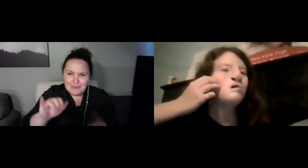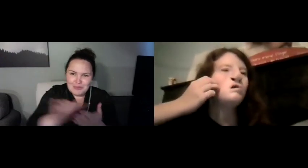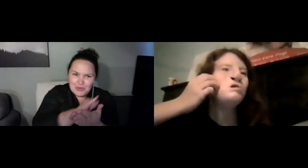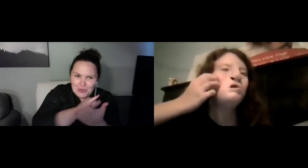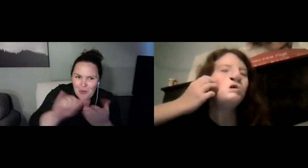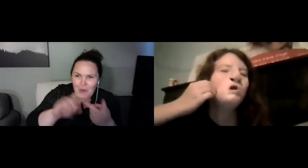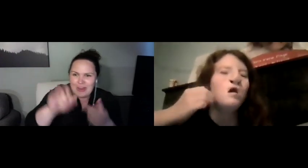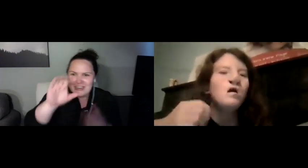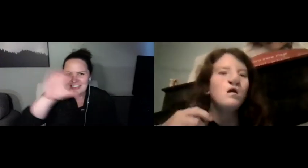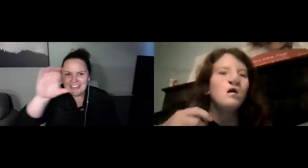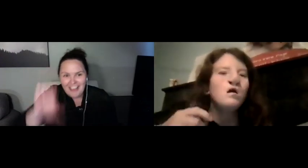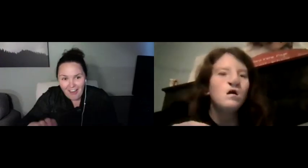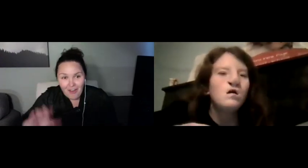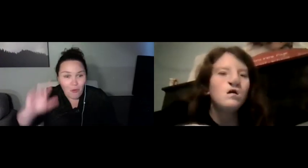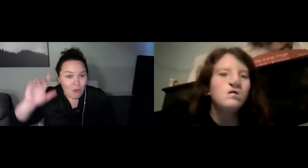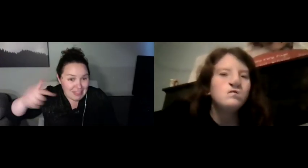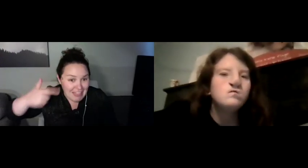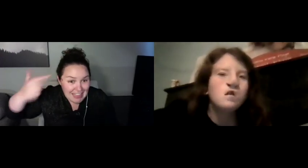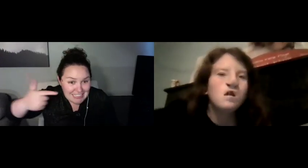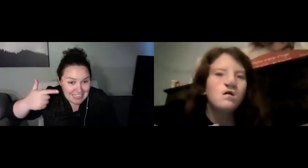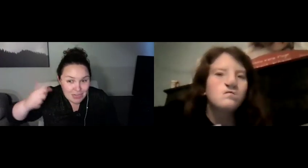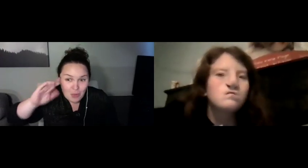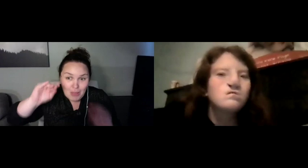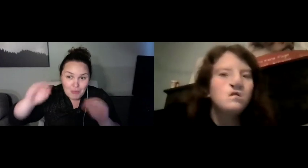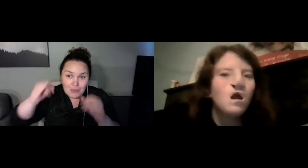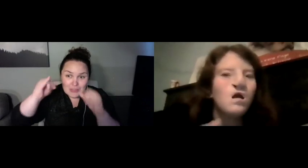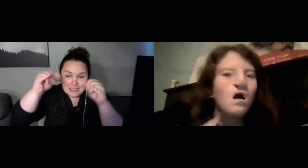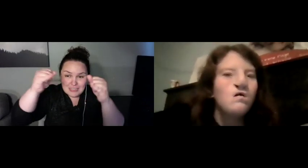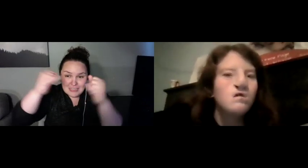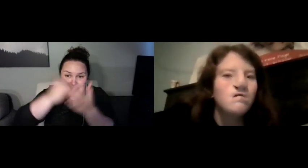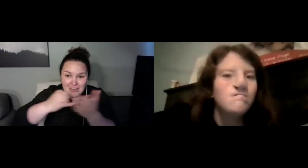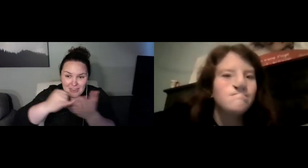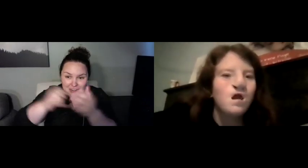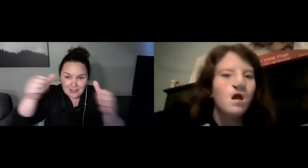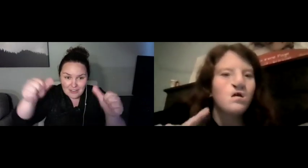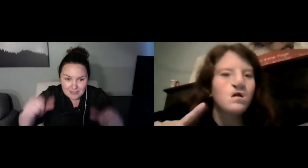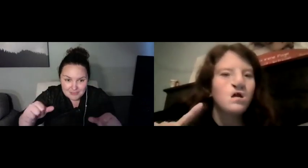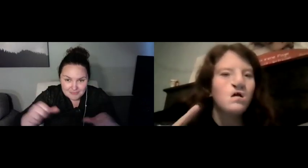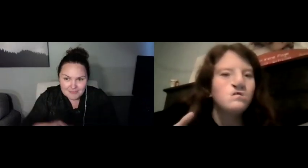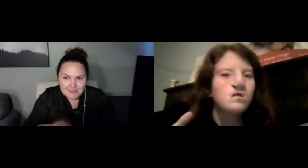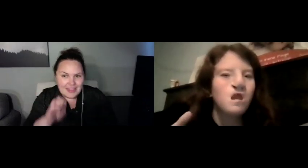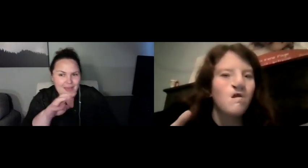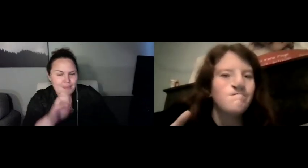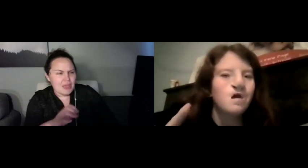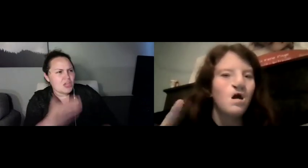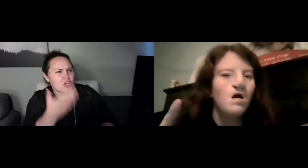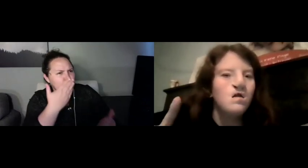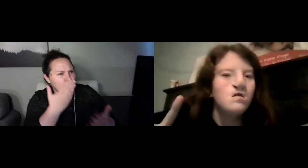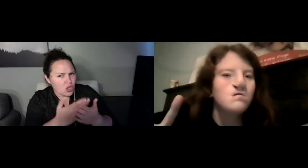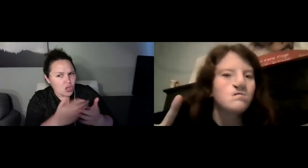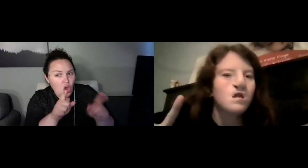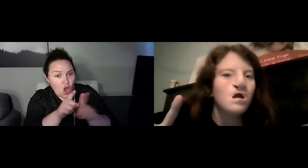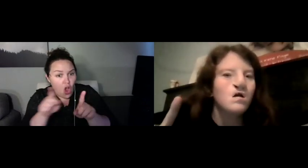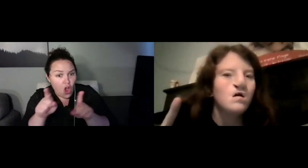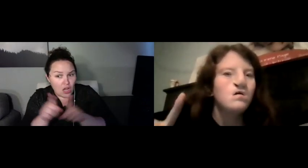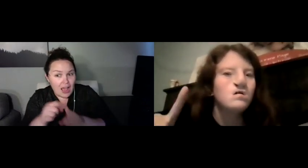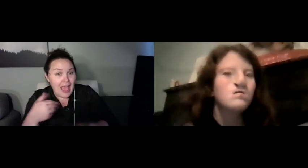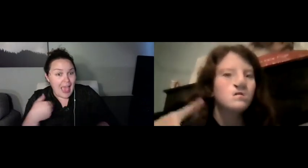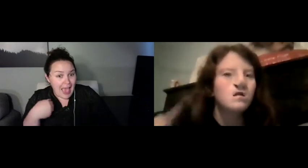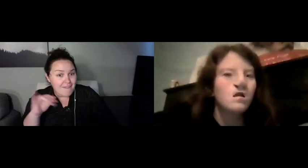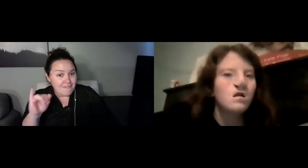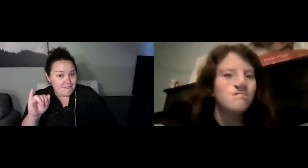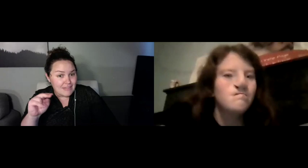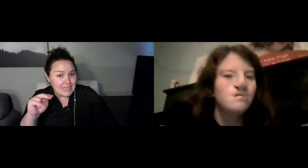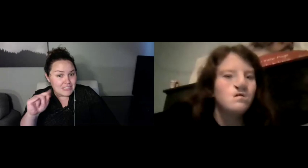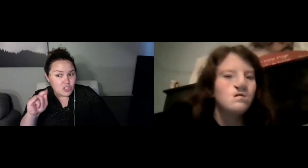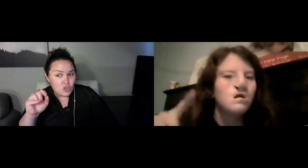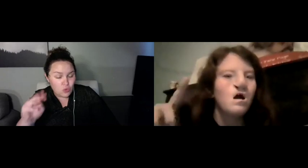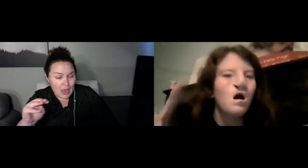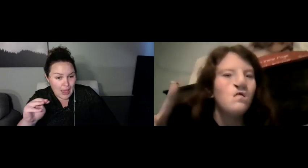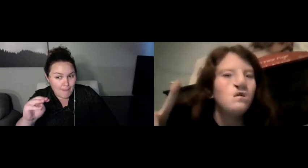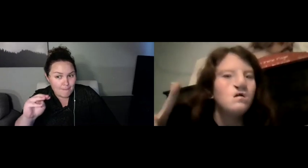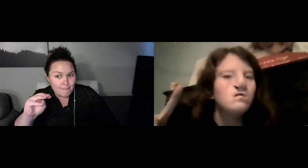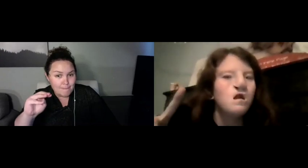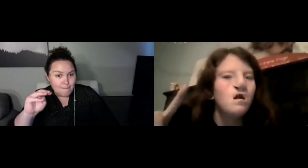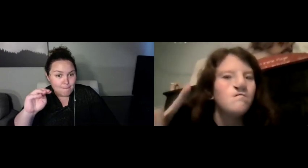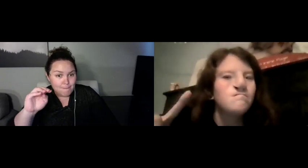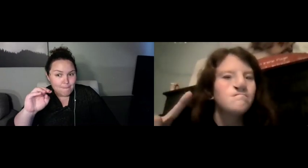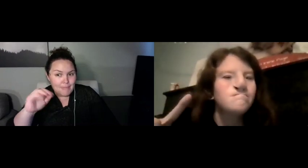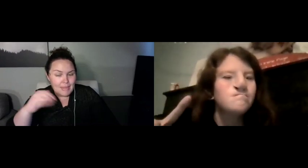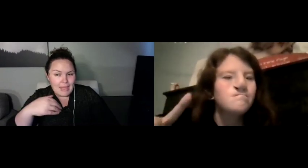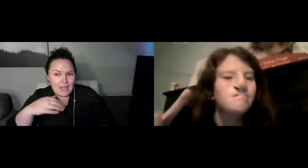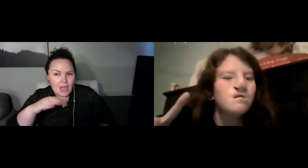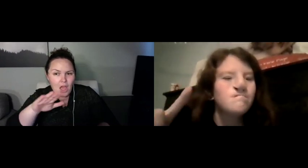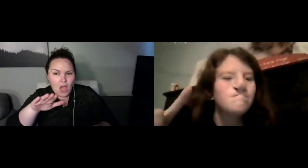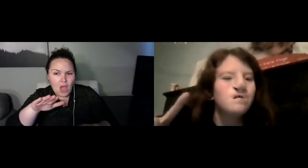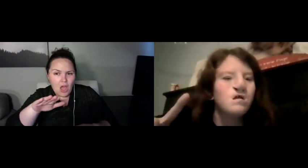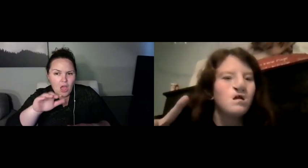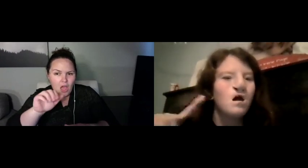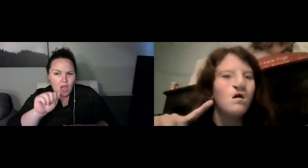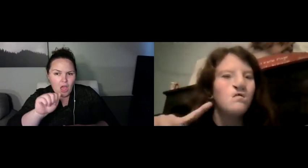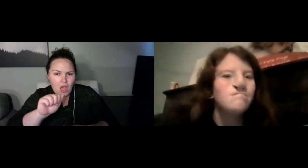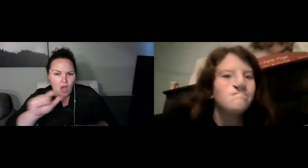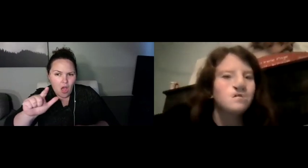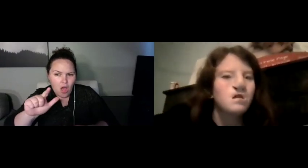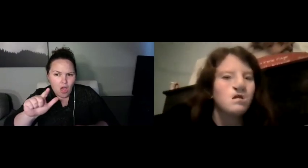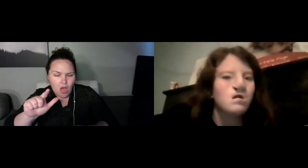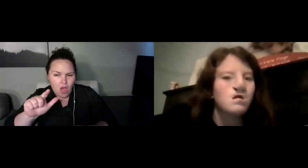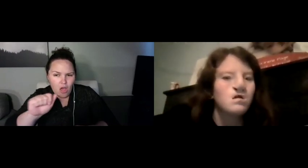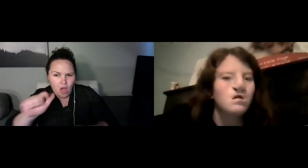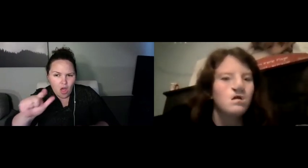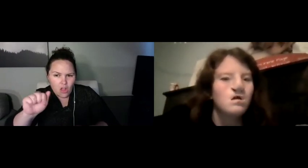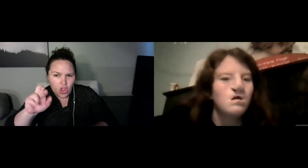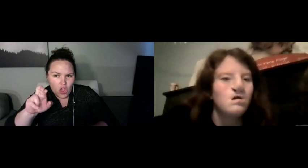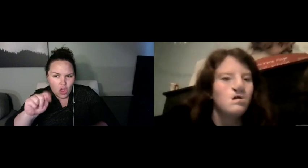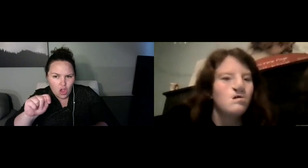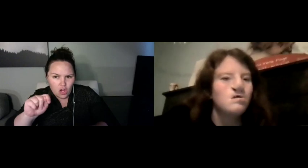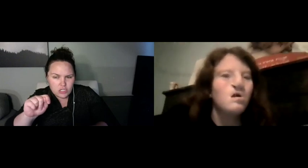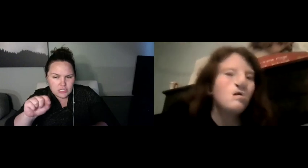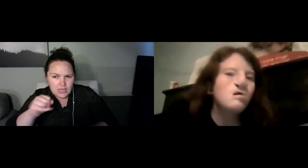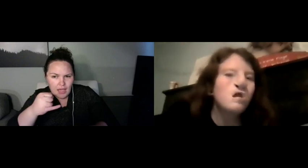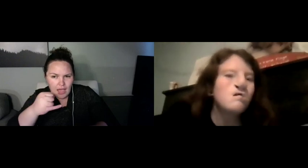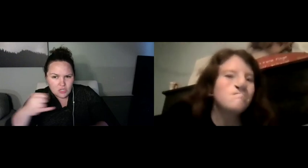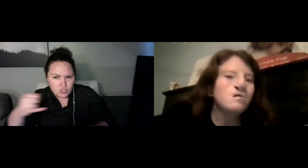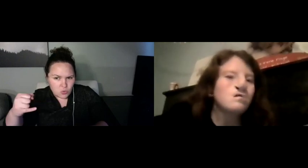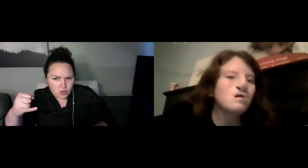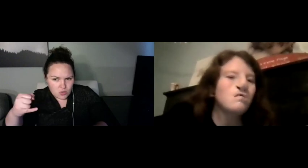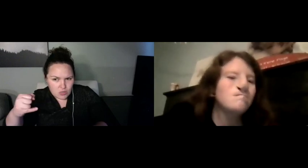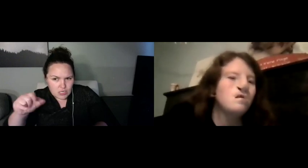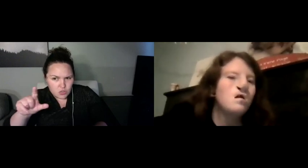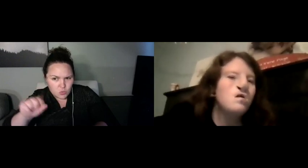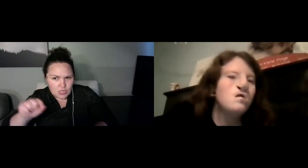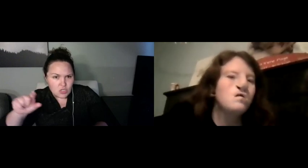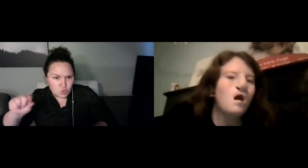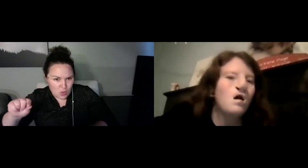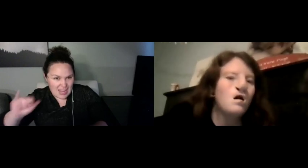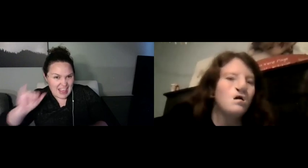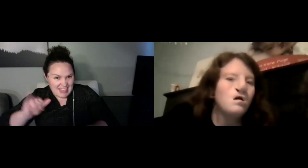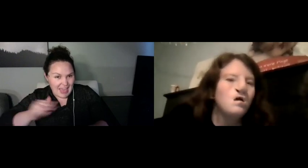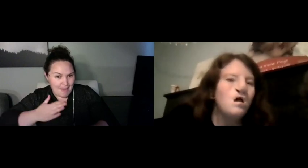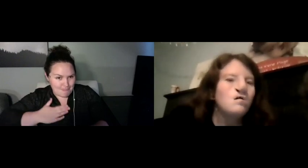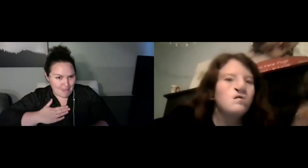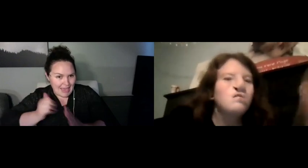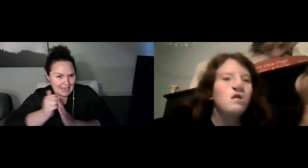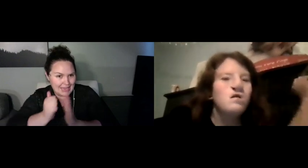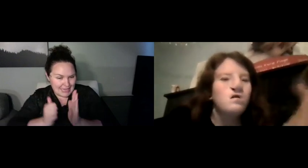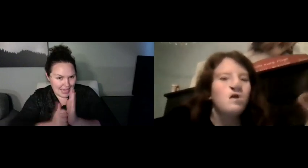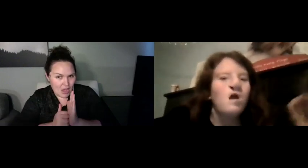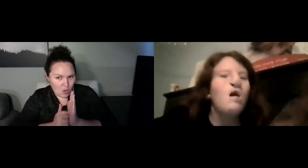Hannah s Dad: 17. >> Hannah s mom: 17. She would have been 17.